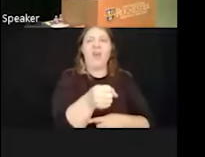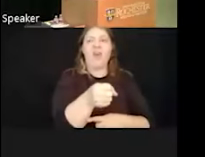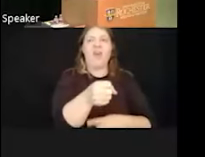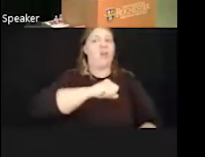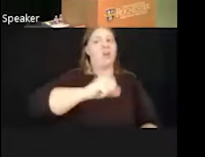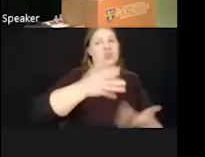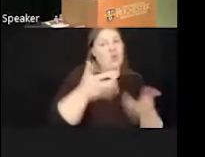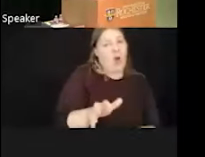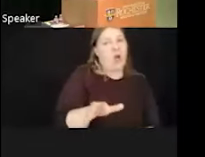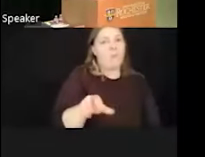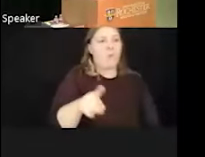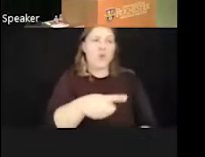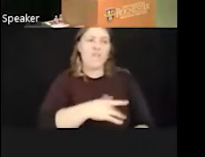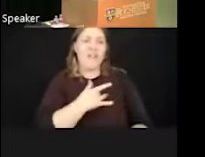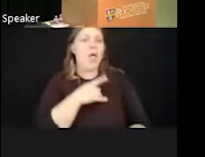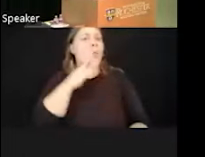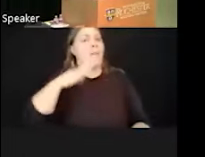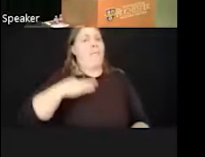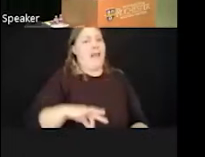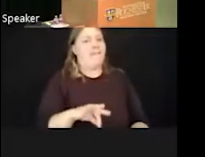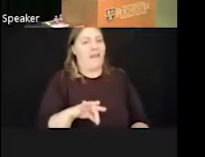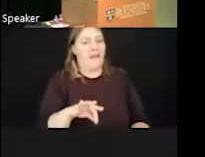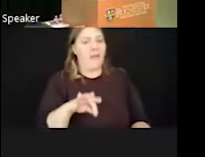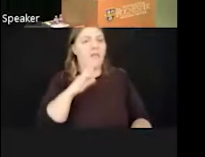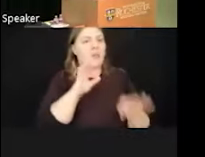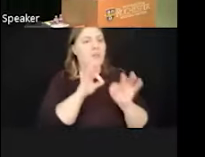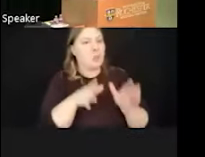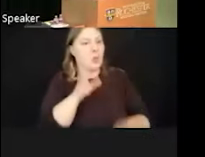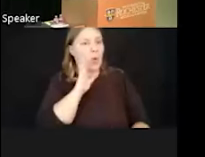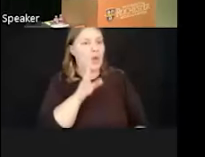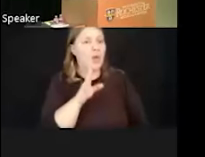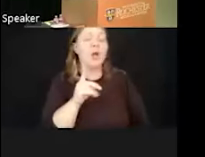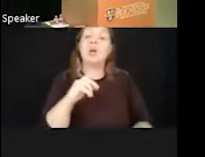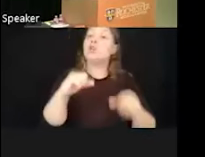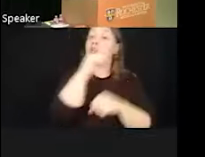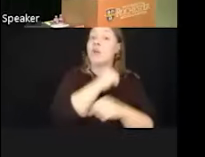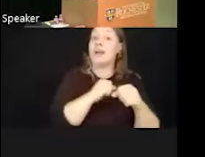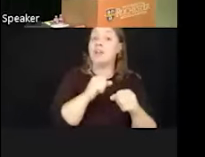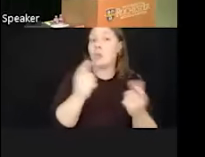once again um the strategy I always go to is come from a place of love come from a place